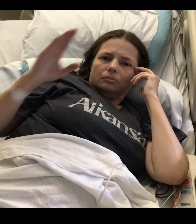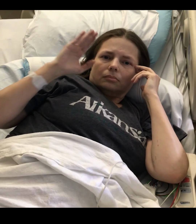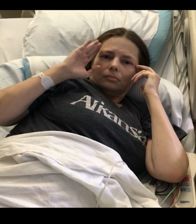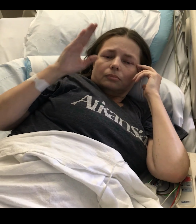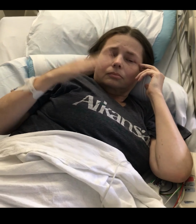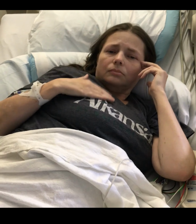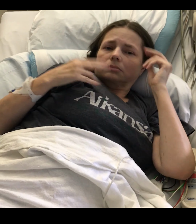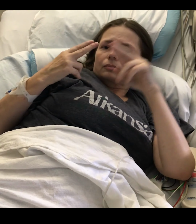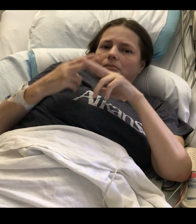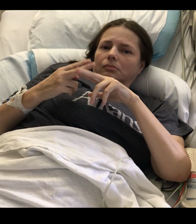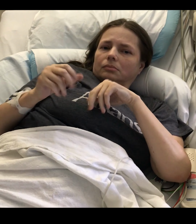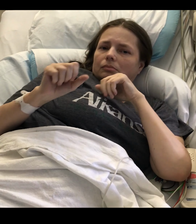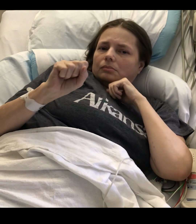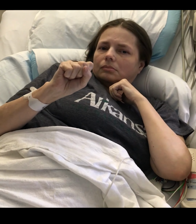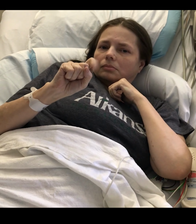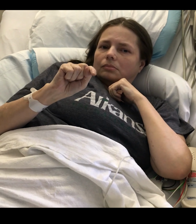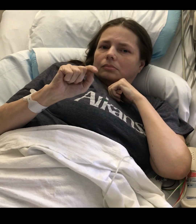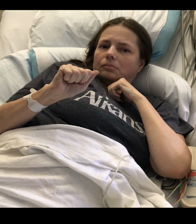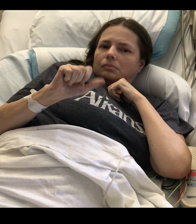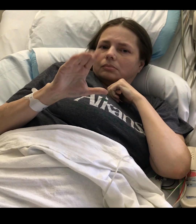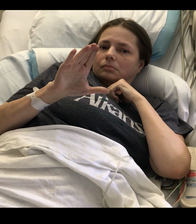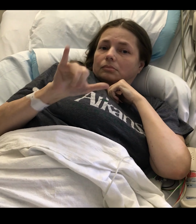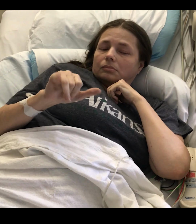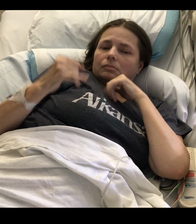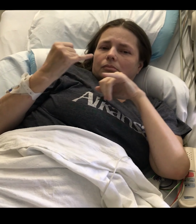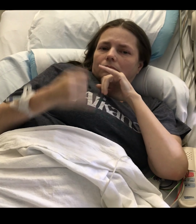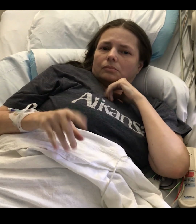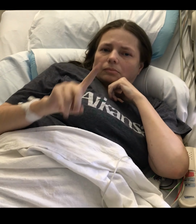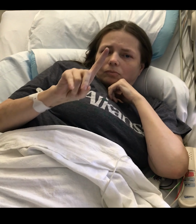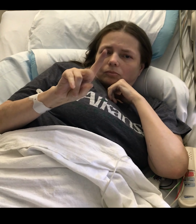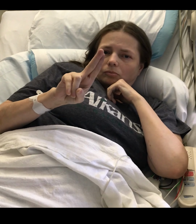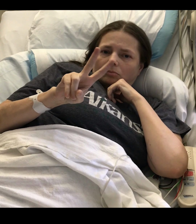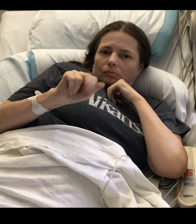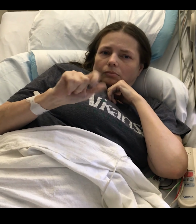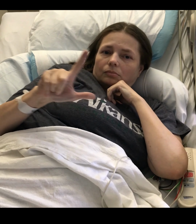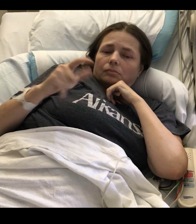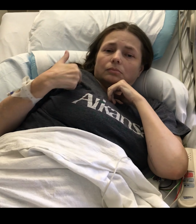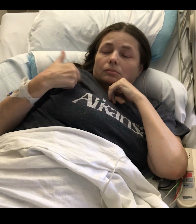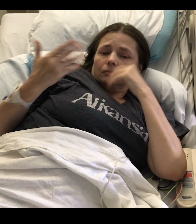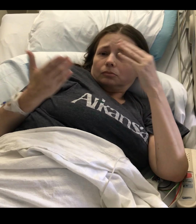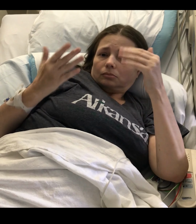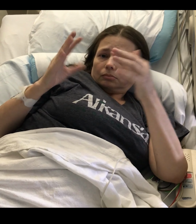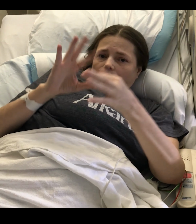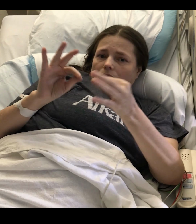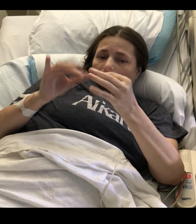Hi, my name is Stacy Duvall. I am here today because I have to tell you about what has been going on here.